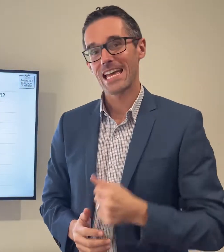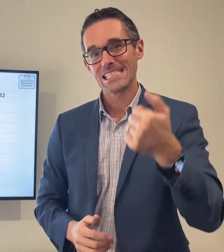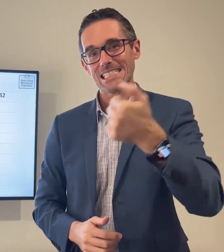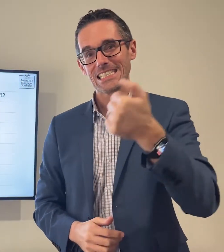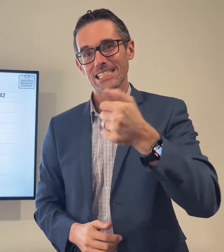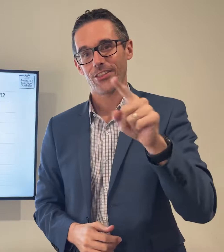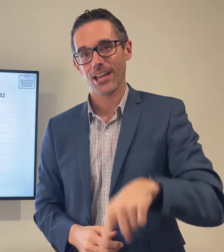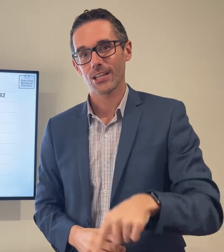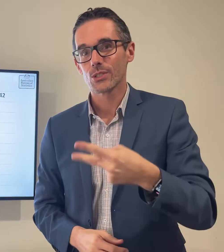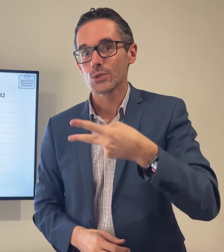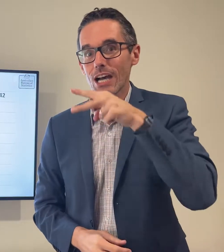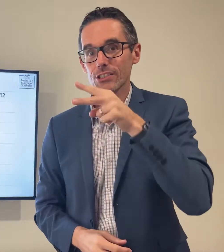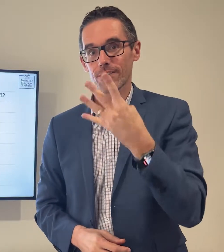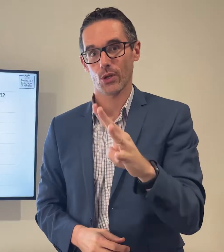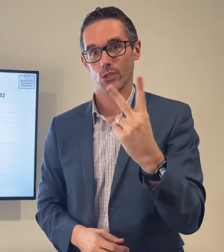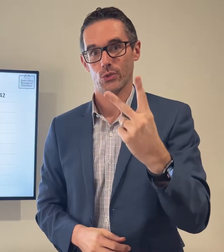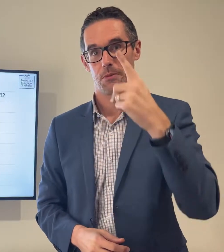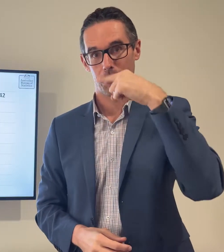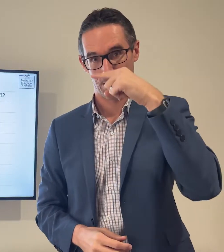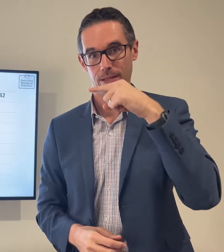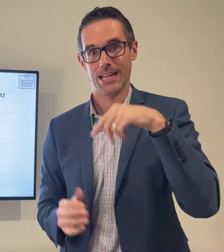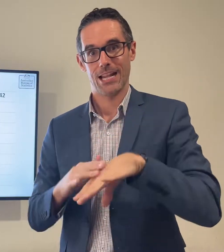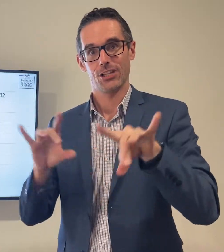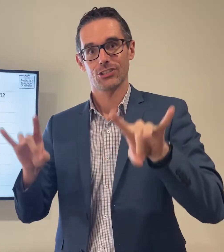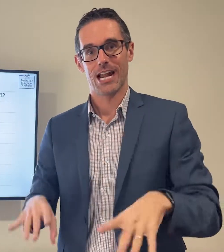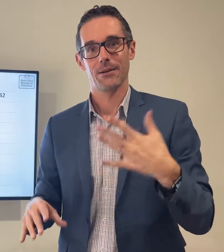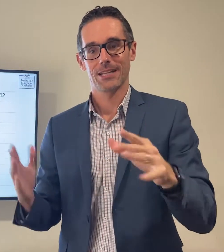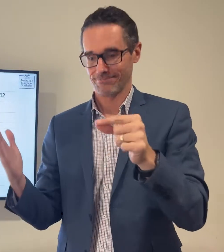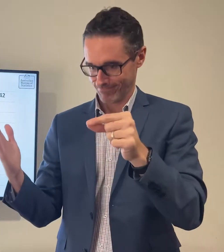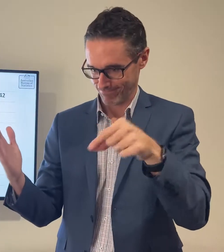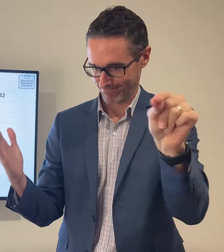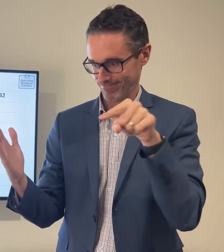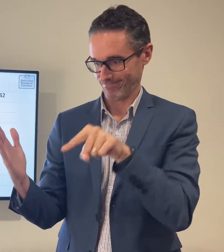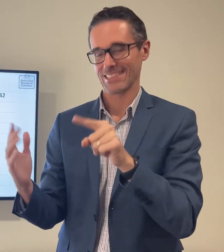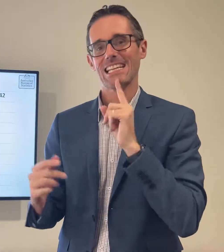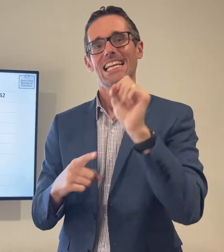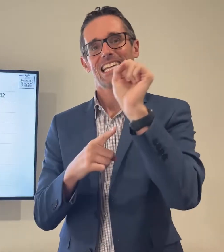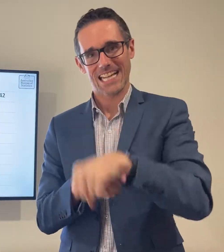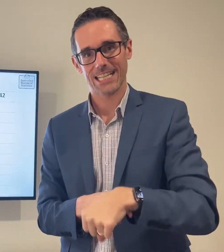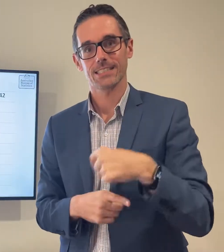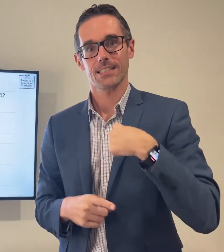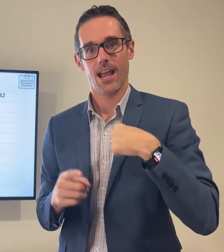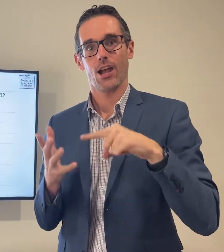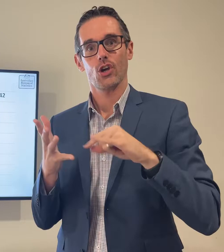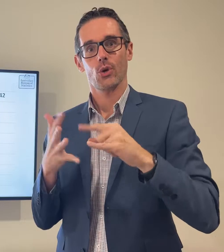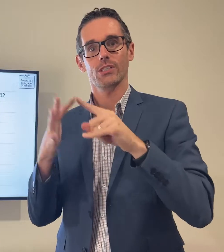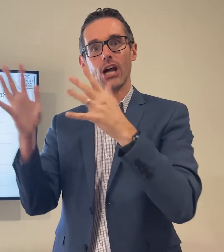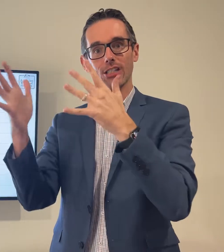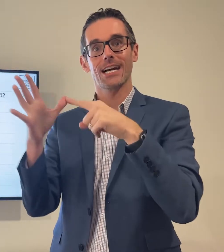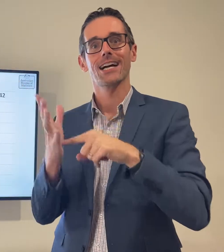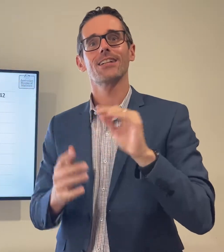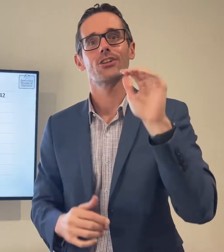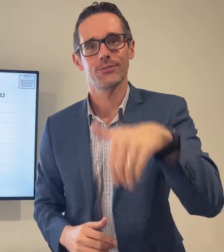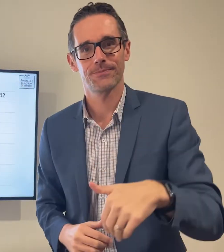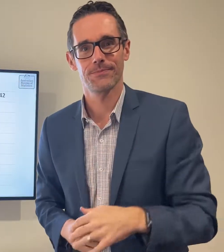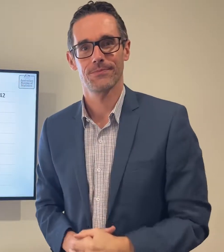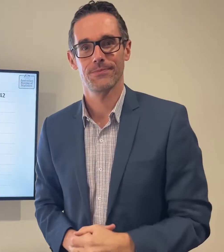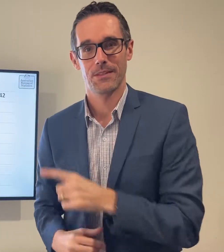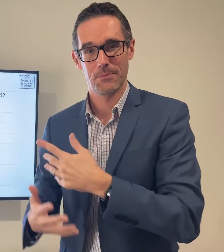16,242 people across Australia selected the option of ‘Auslan’ as their predominant language used at home.